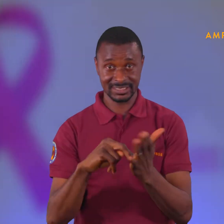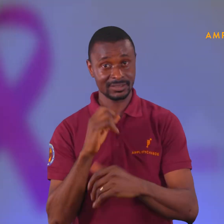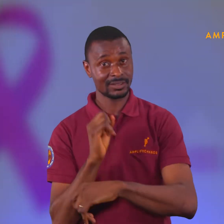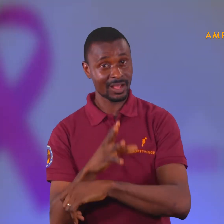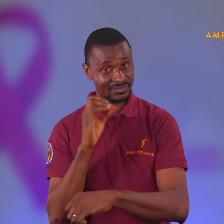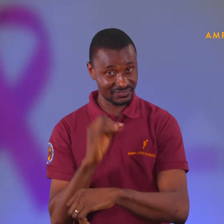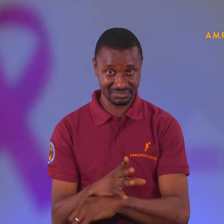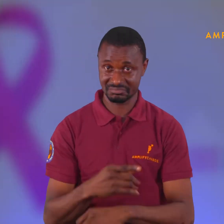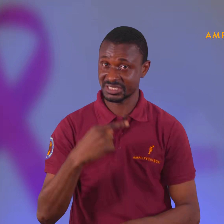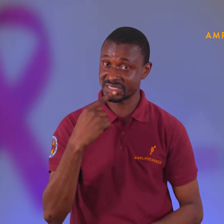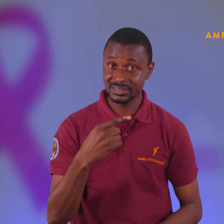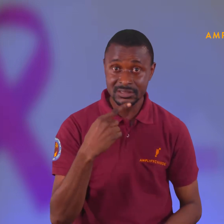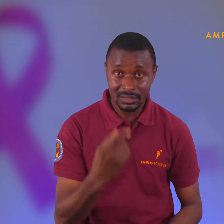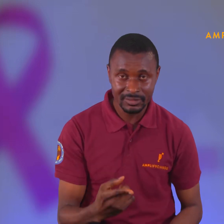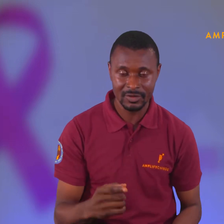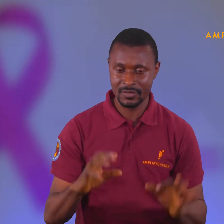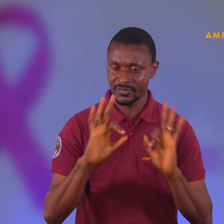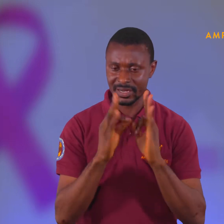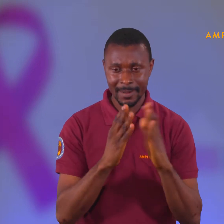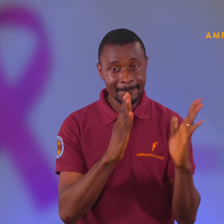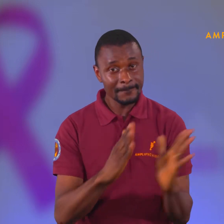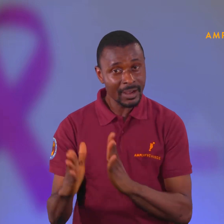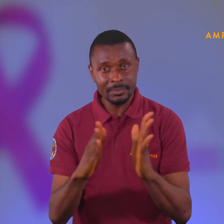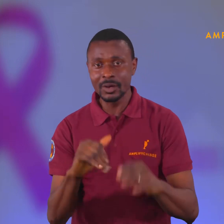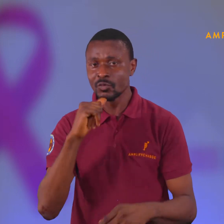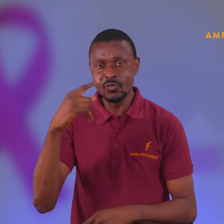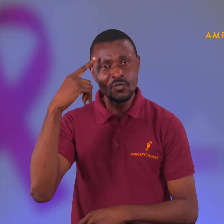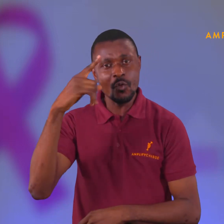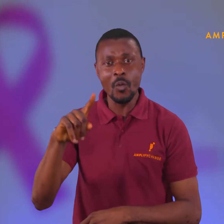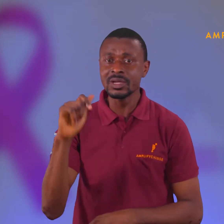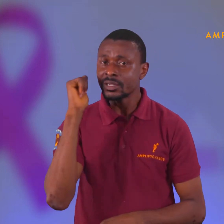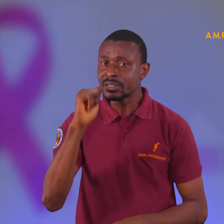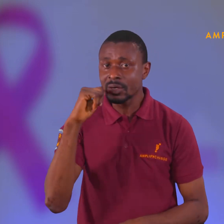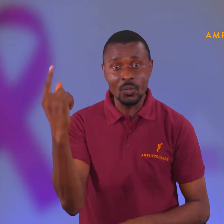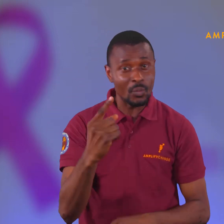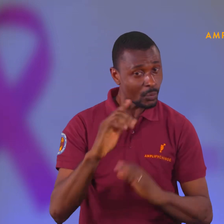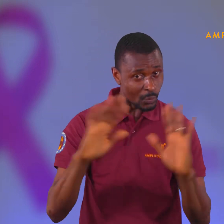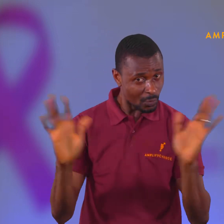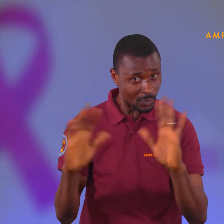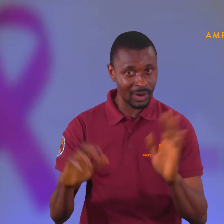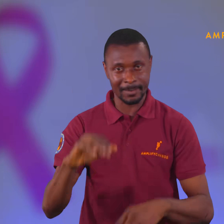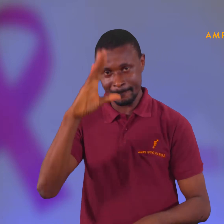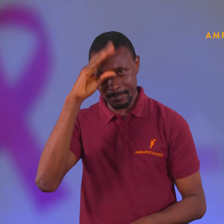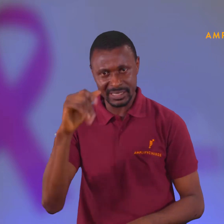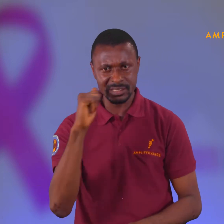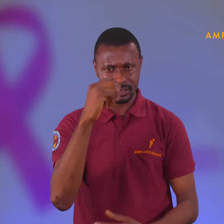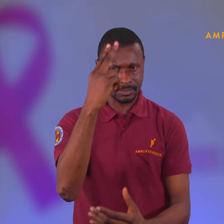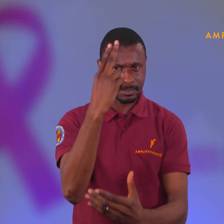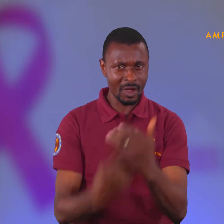We have learnt that family planning is not for women alone. Both men and women should be involved in family planning.